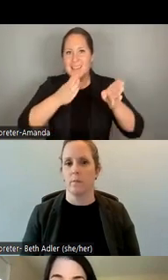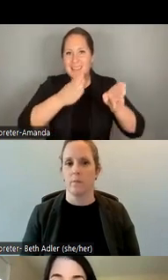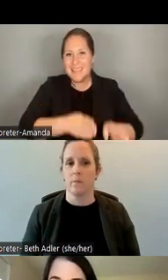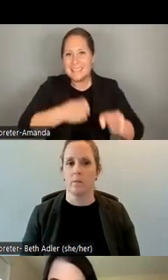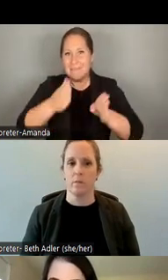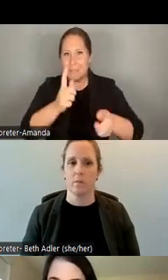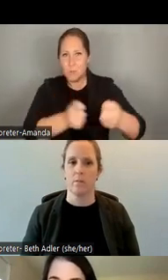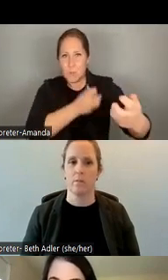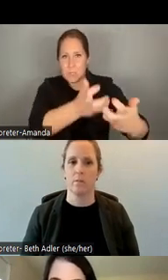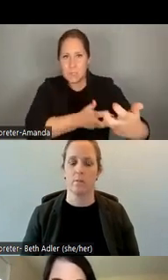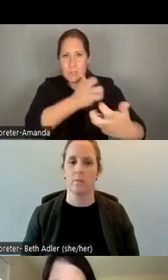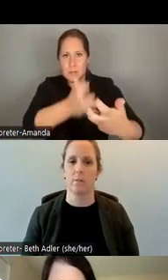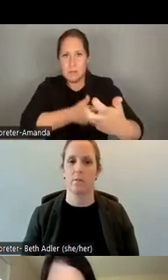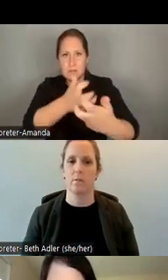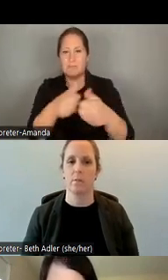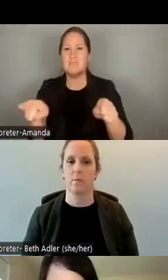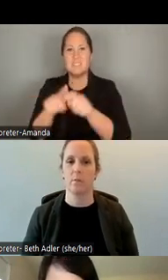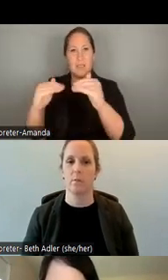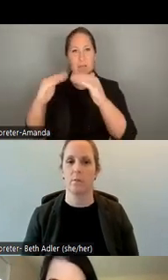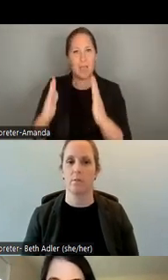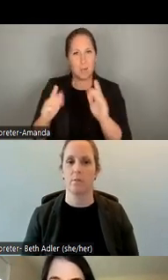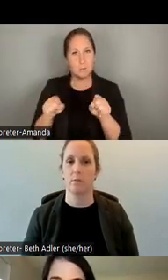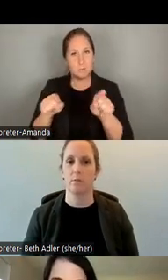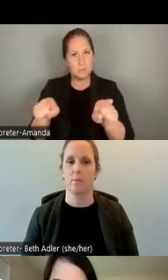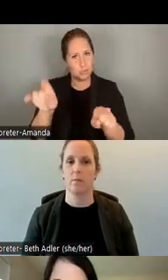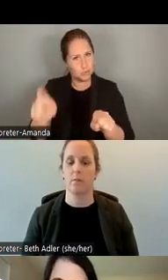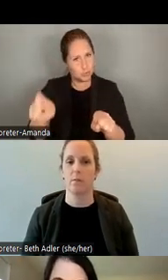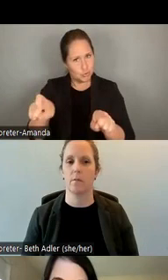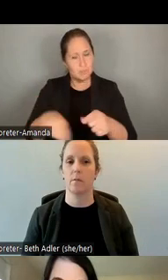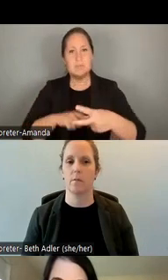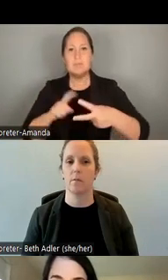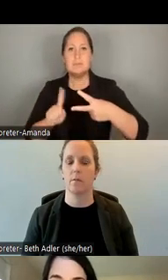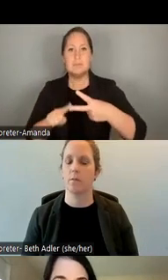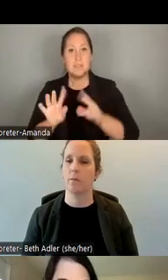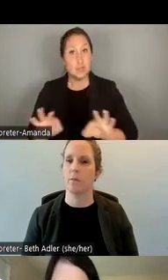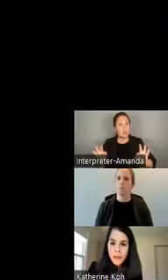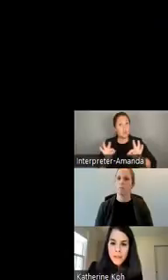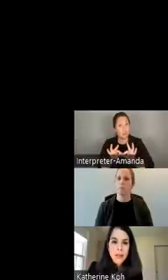and two it also speaks to me that of the critical importance of homelessness prevention so so often